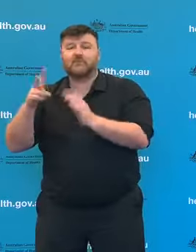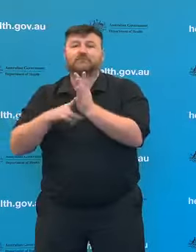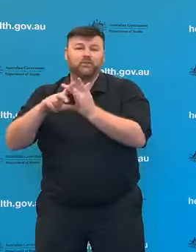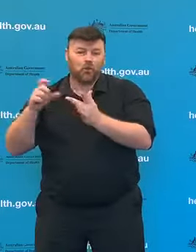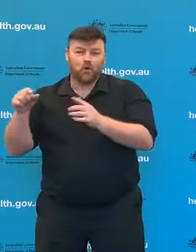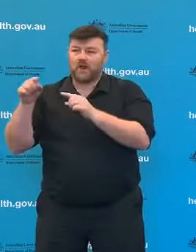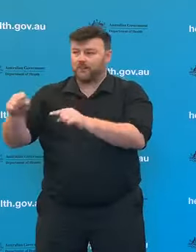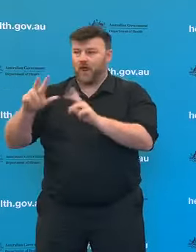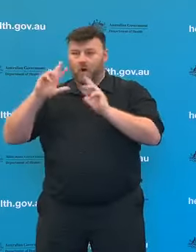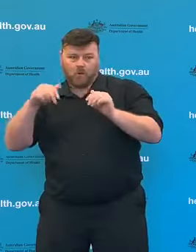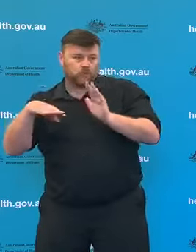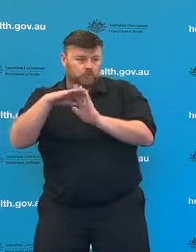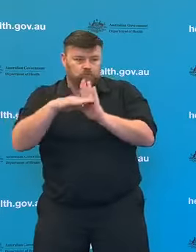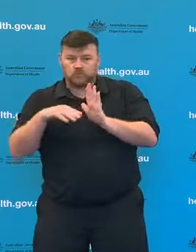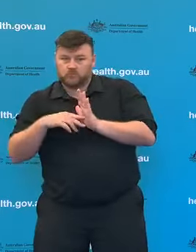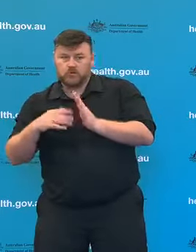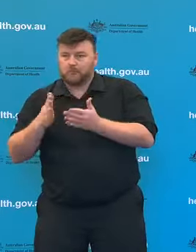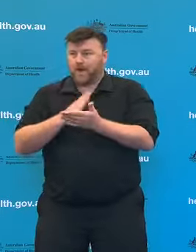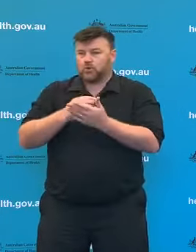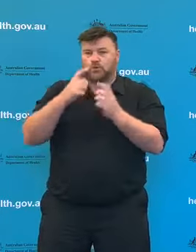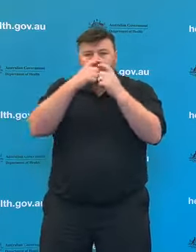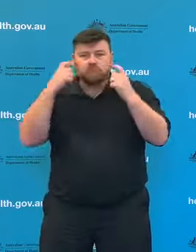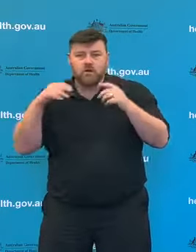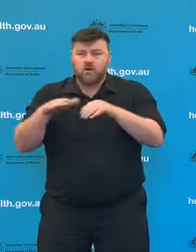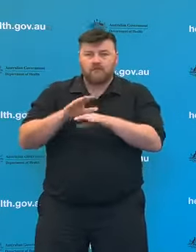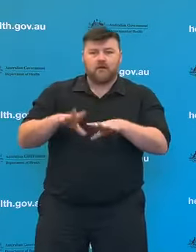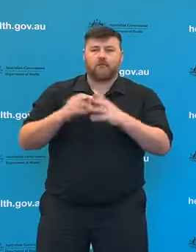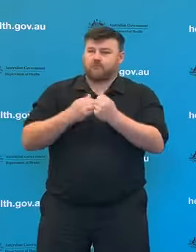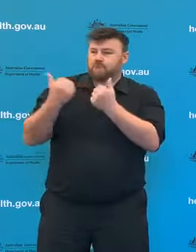Nationwide there are now 450 people in hospital